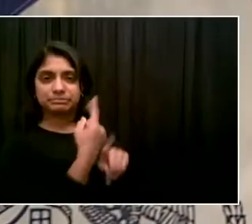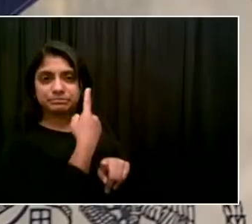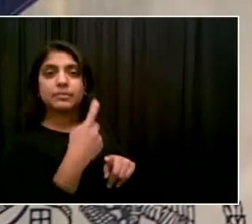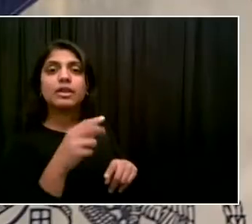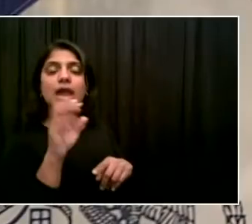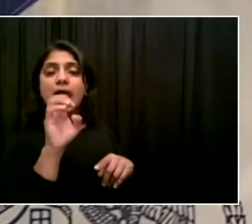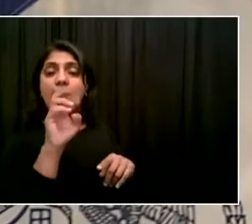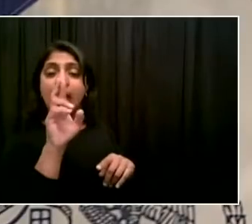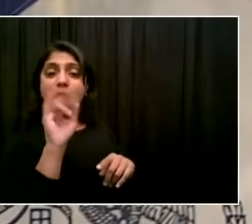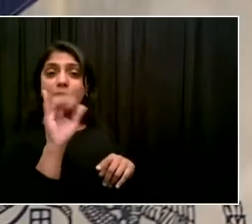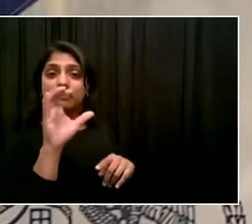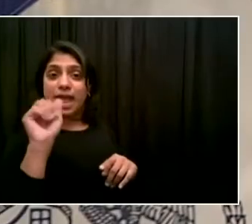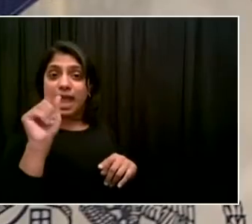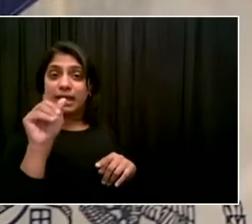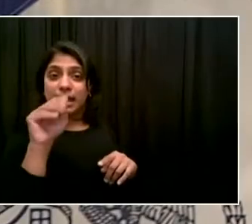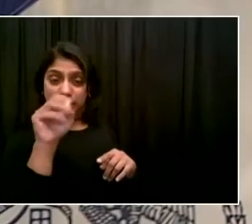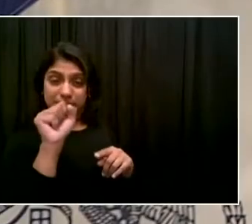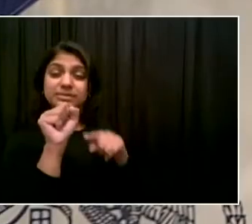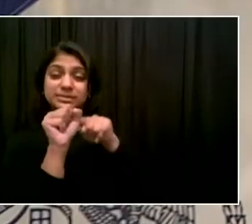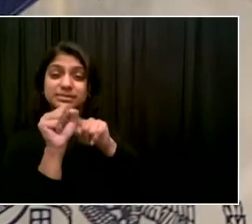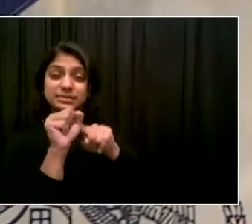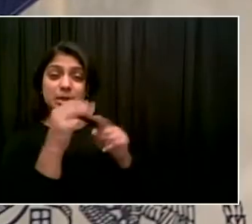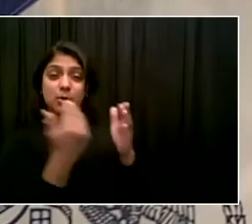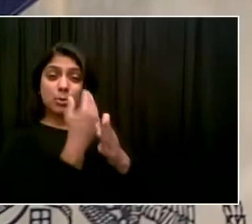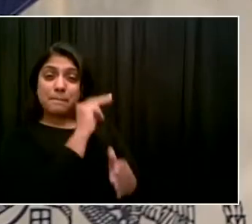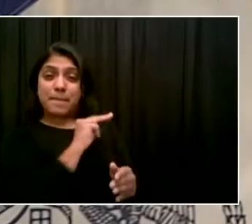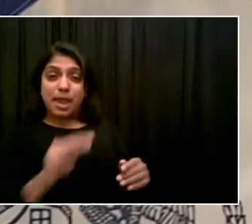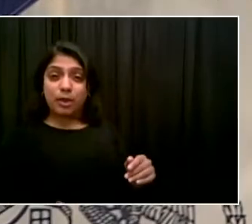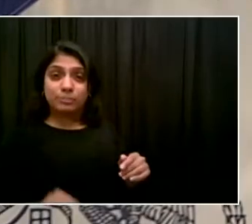ERIC ADAMS,